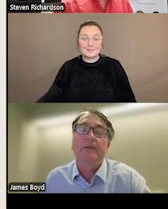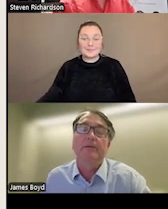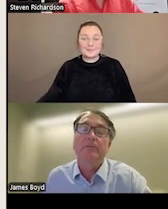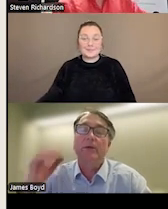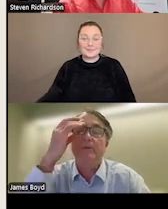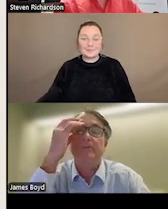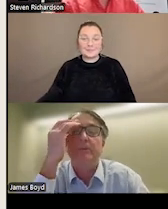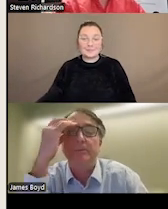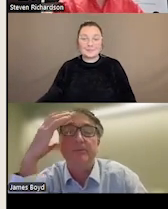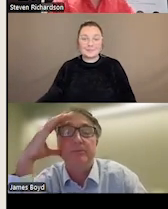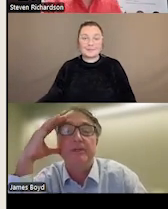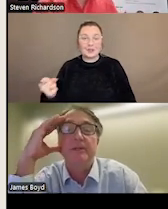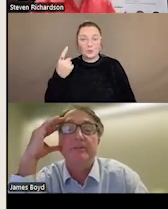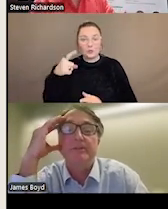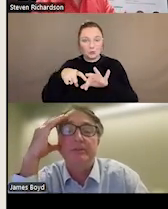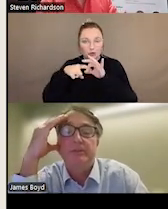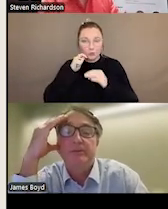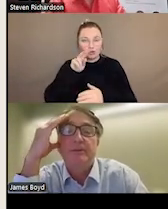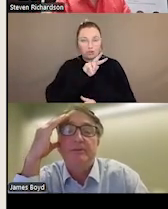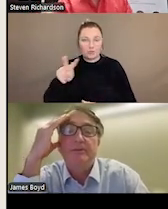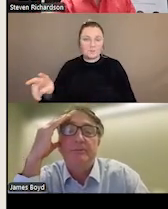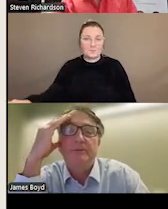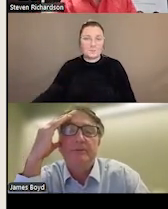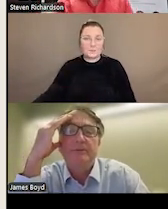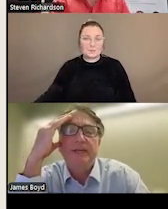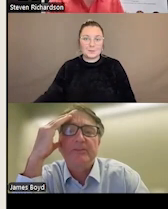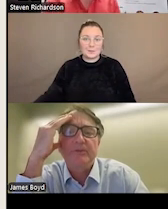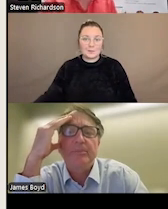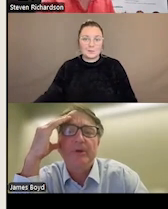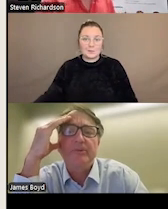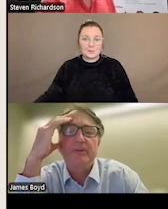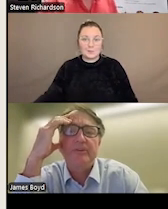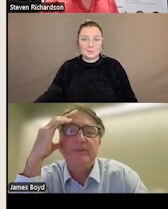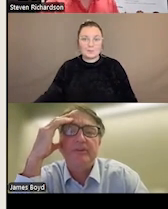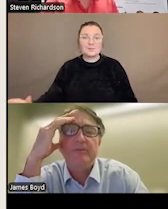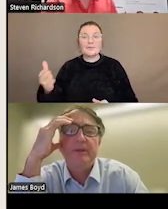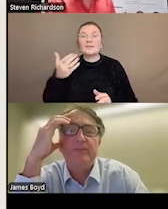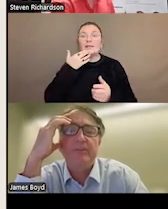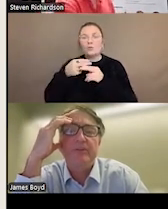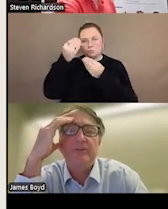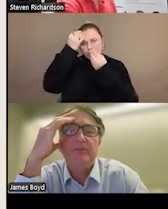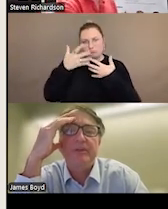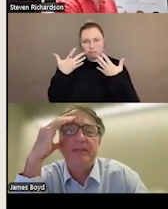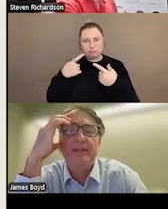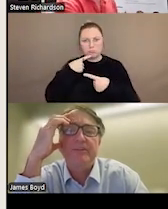there is one question. Let me read this. Thank you for imparting this information, just to be clear,